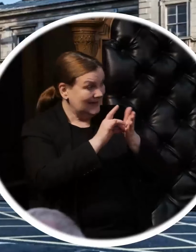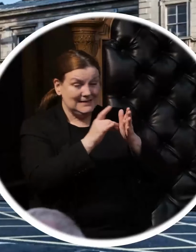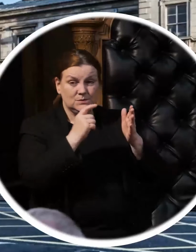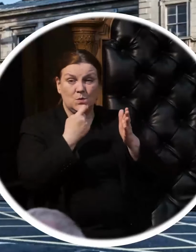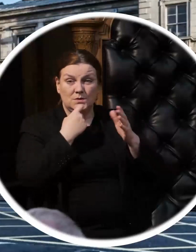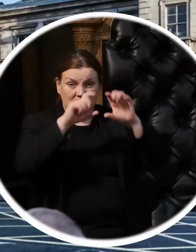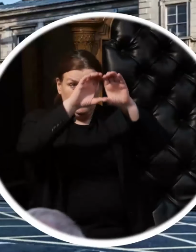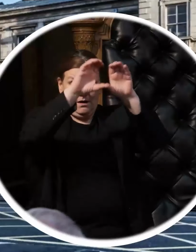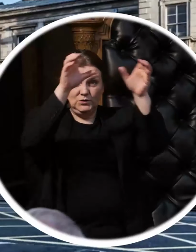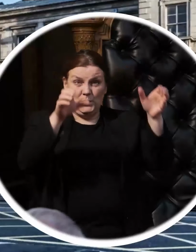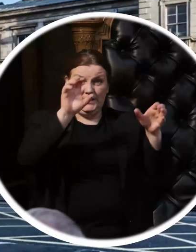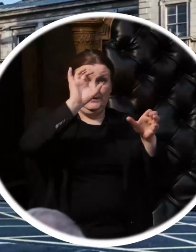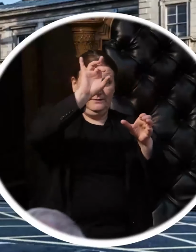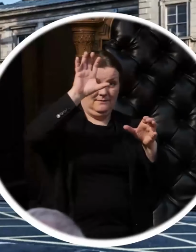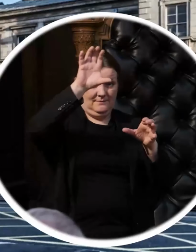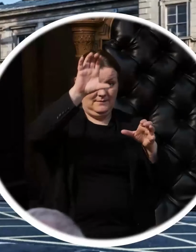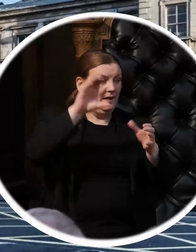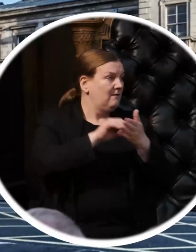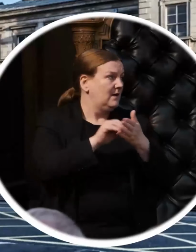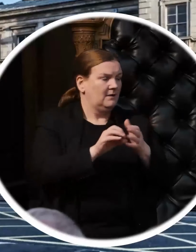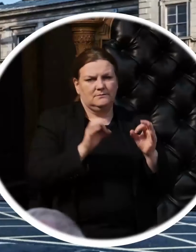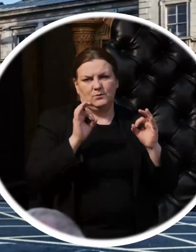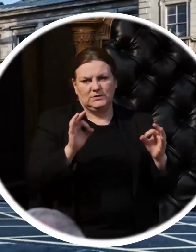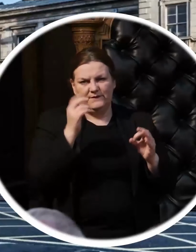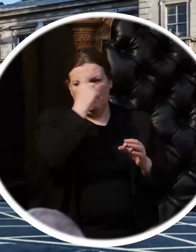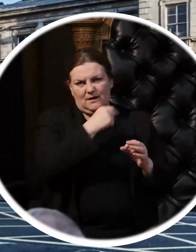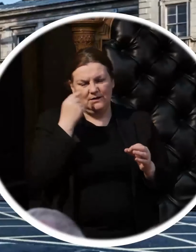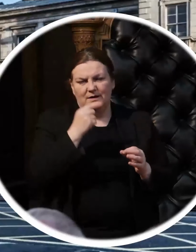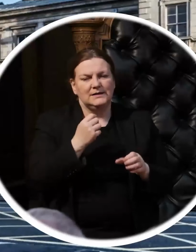And of course the wonderful station clock, a station always has to have a clock.